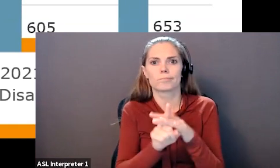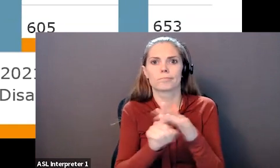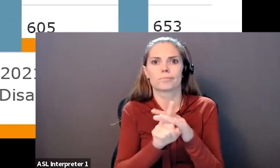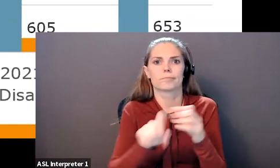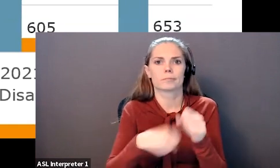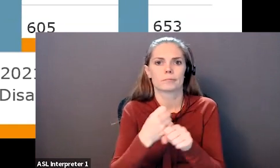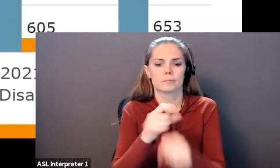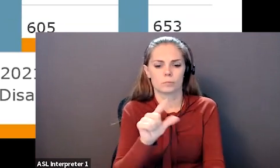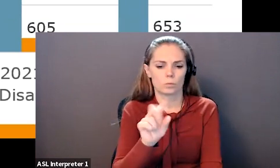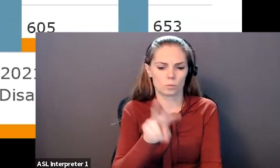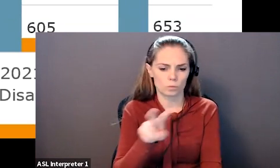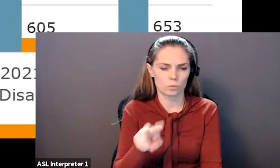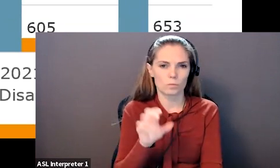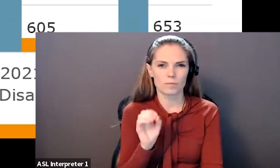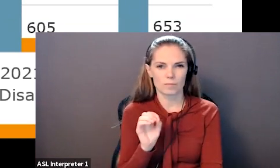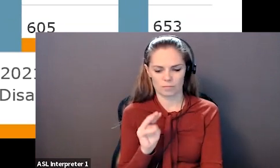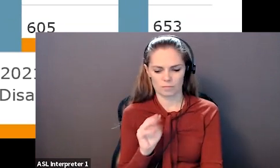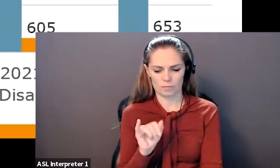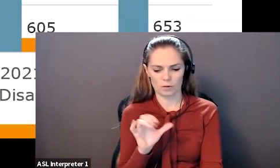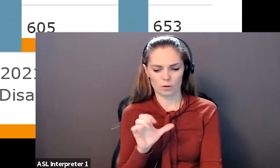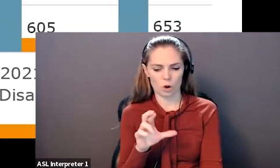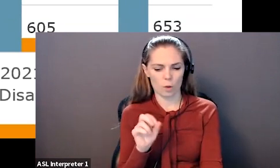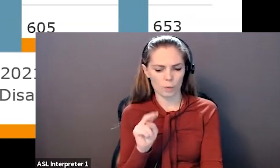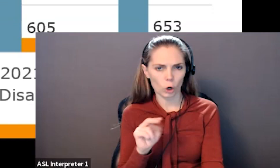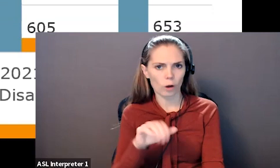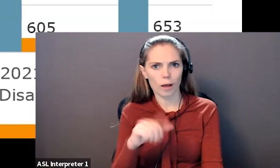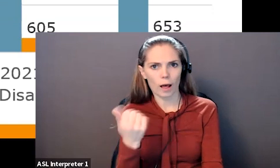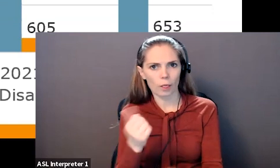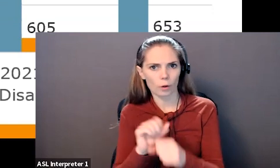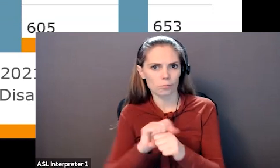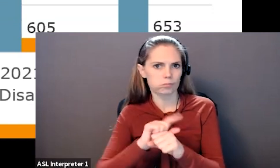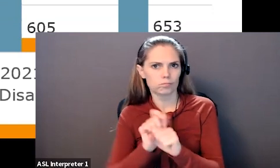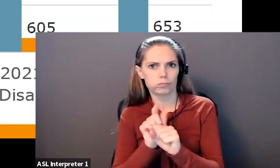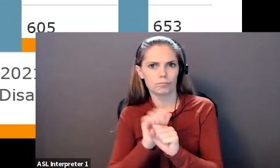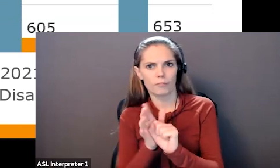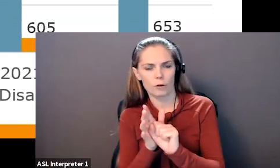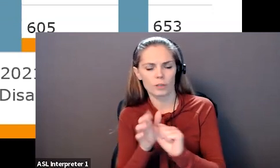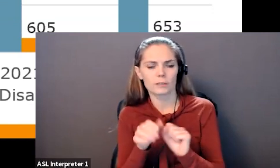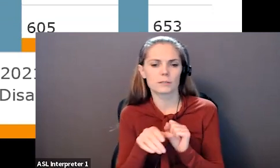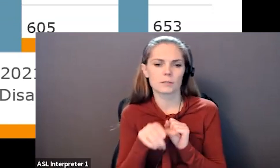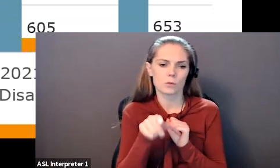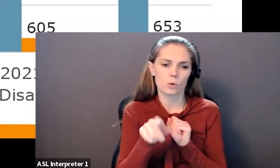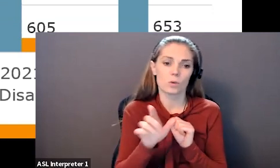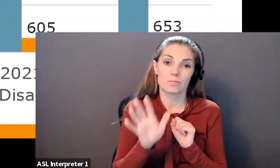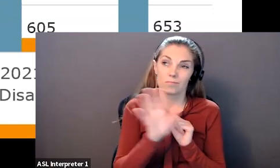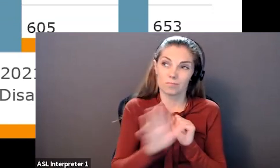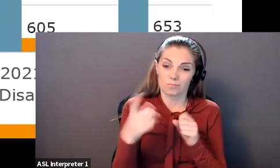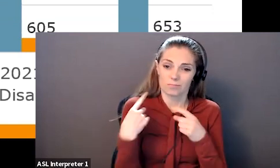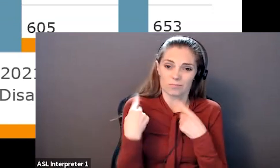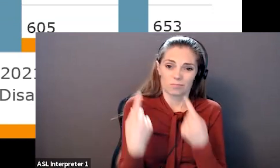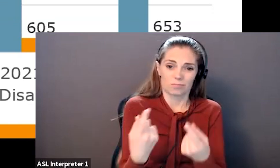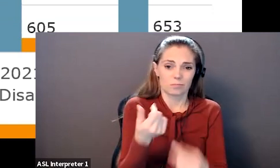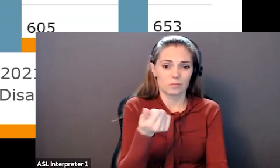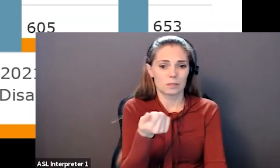other variants since that time. So in total we've had roughly 19 000 claims registered WorkSafeBC